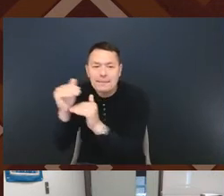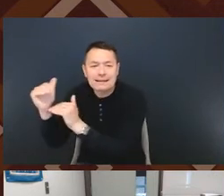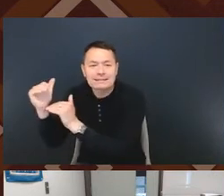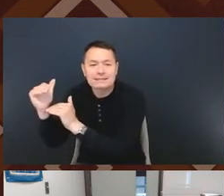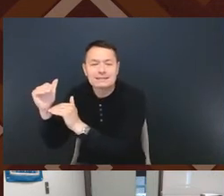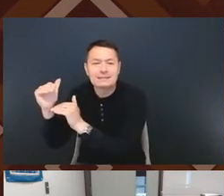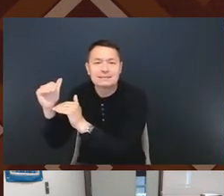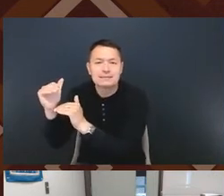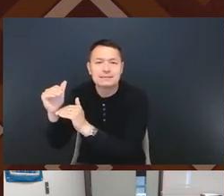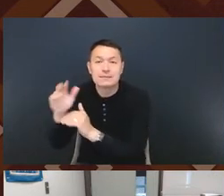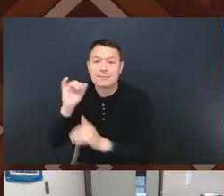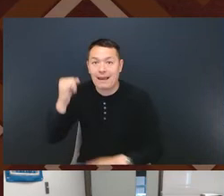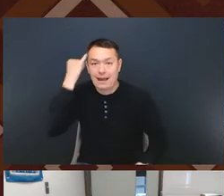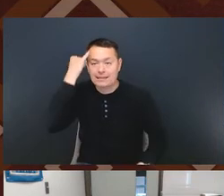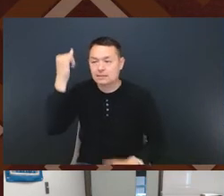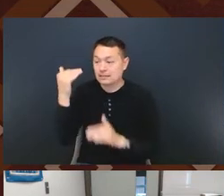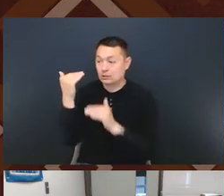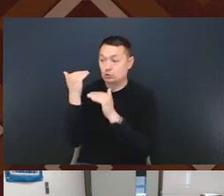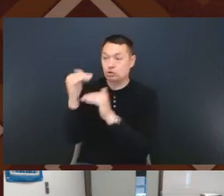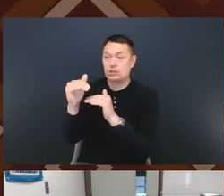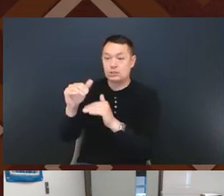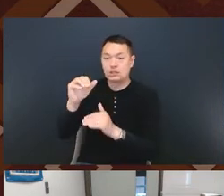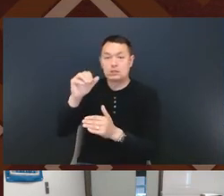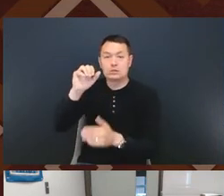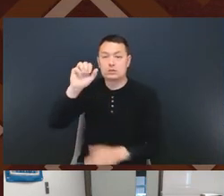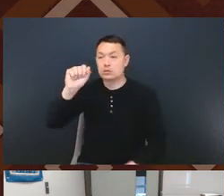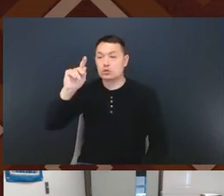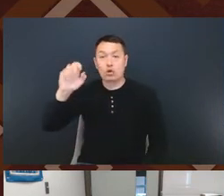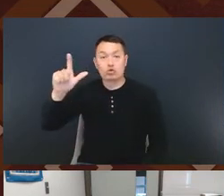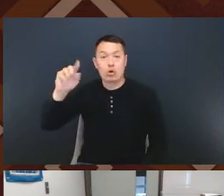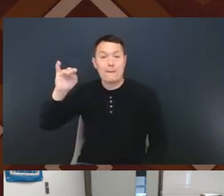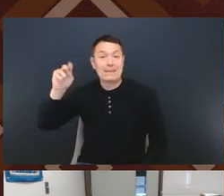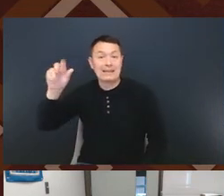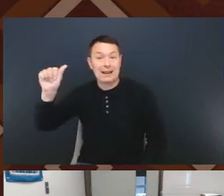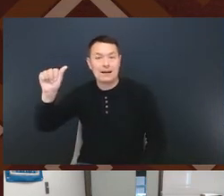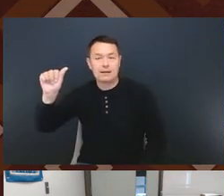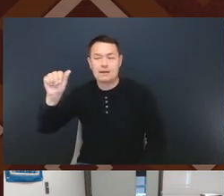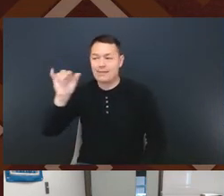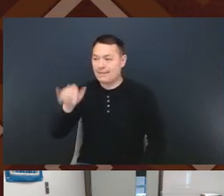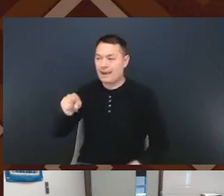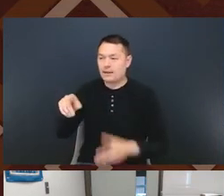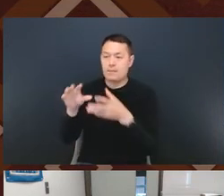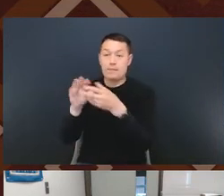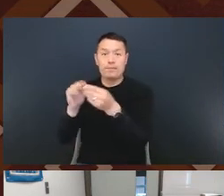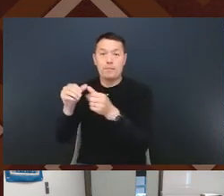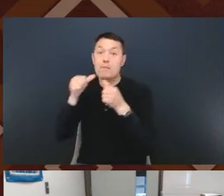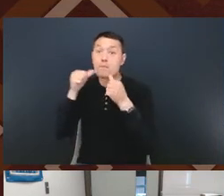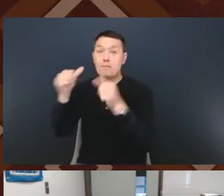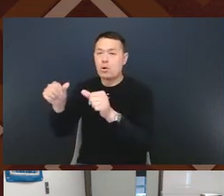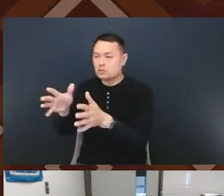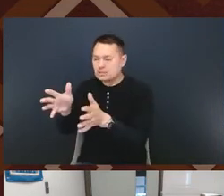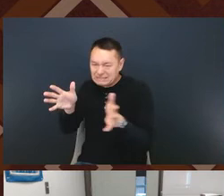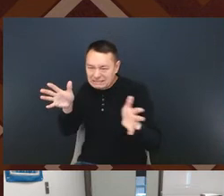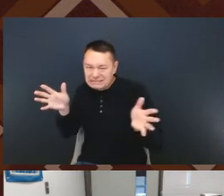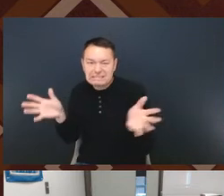this idea of restricting social media posts that incite violence or that are incendiary and